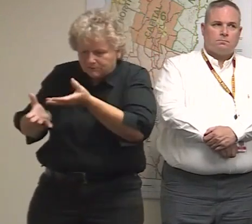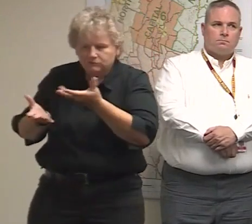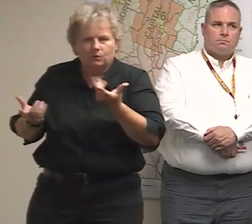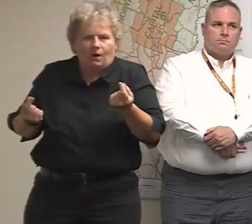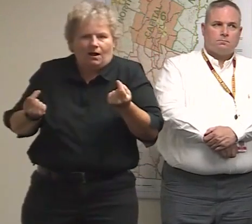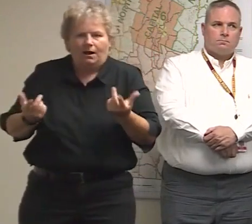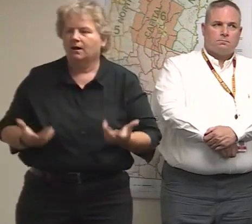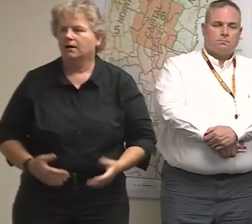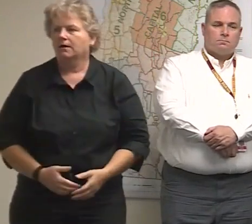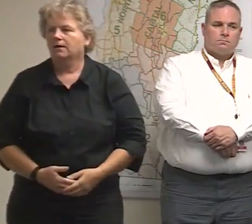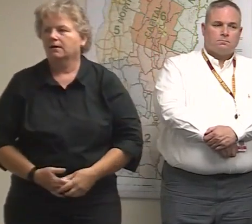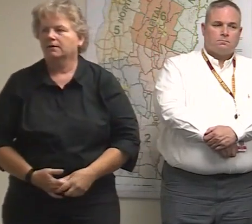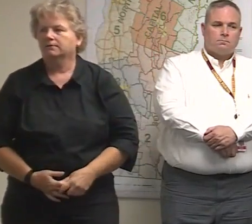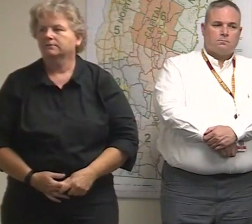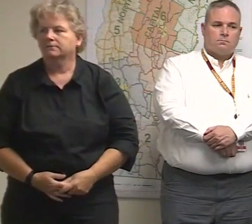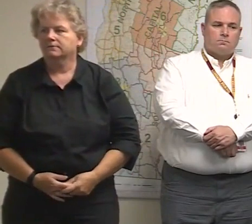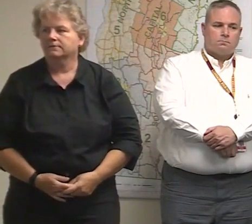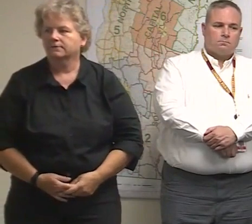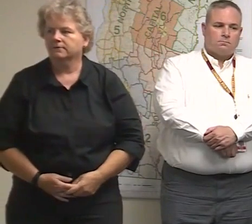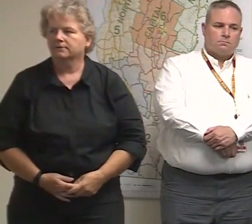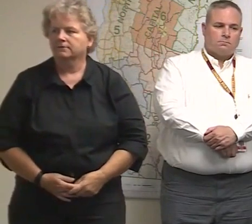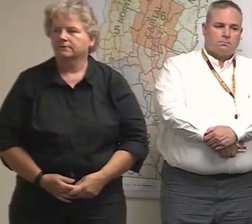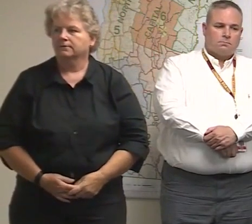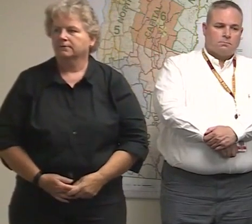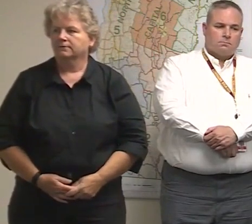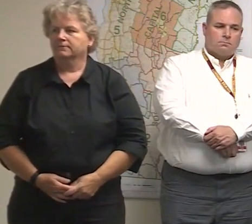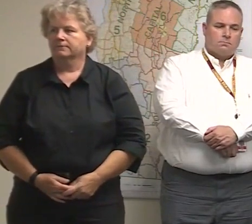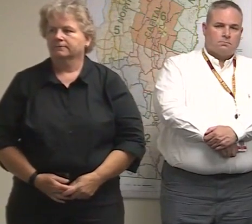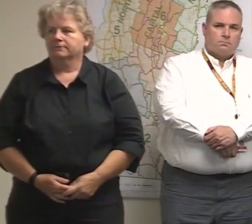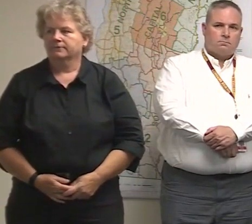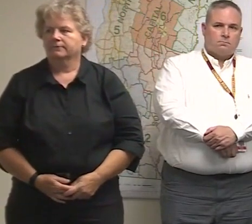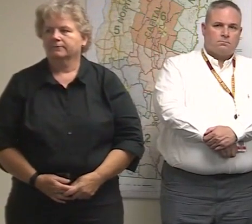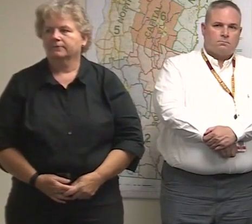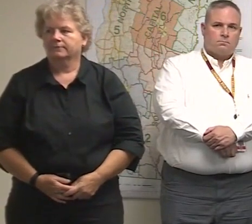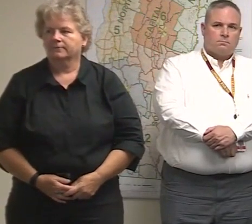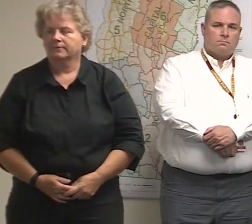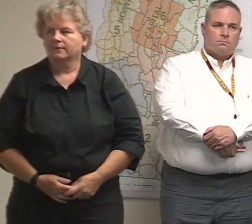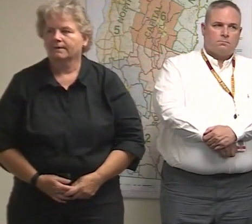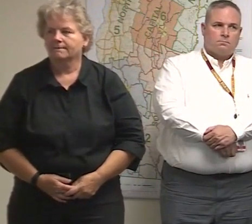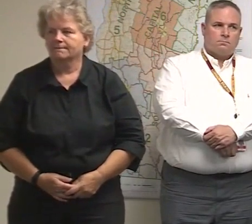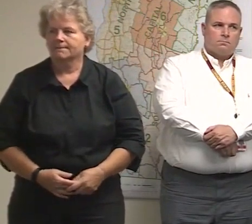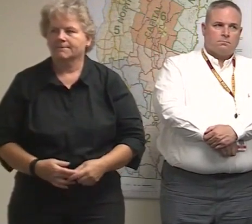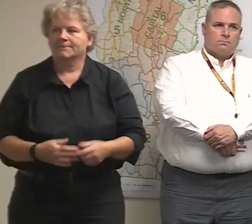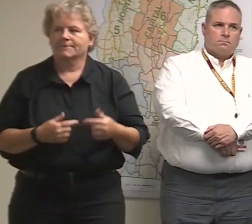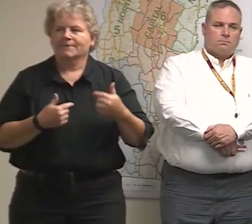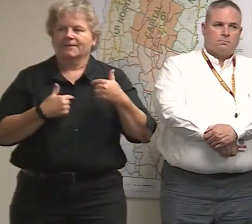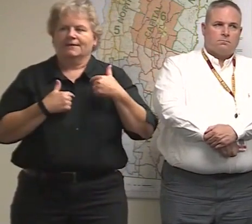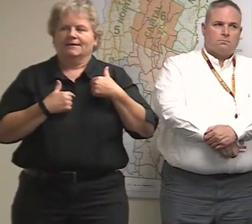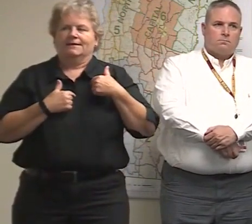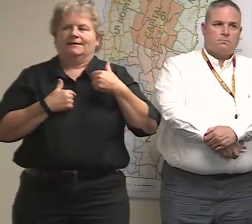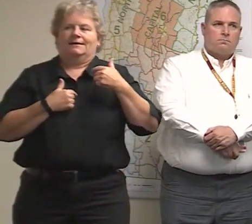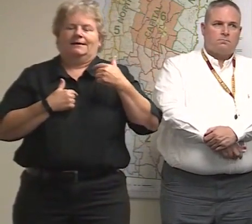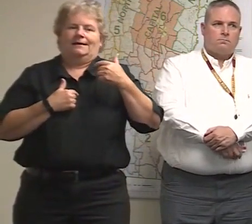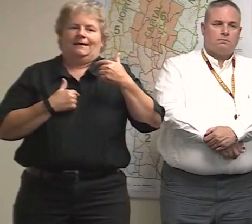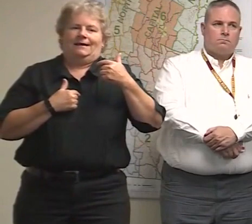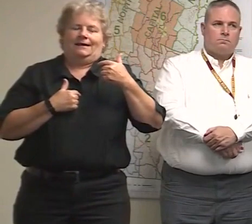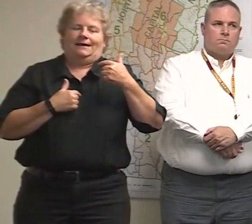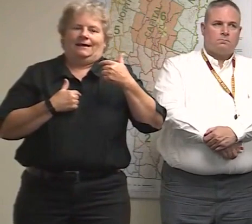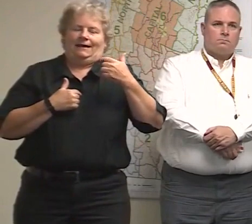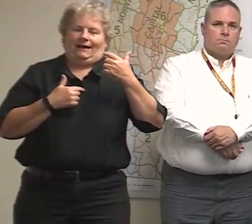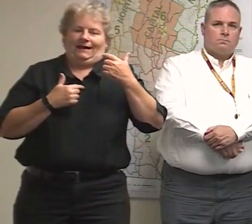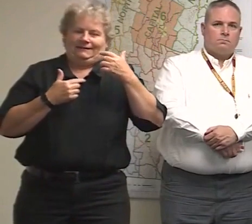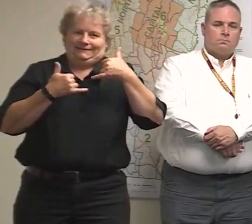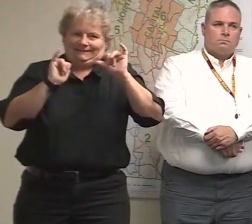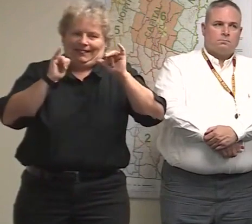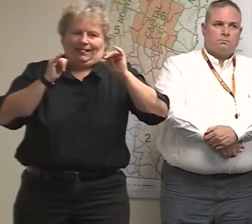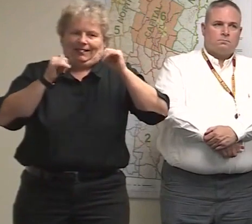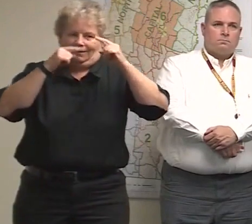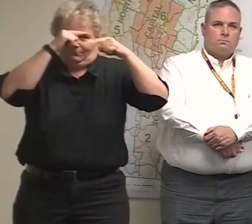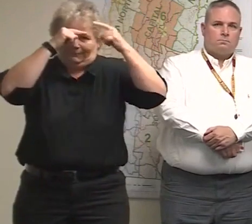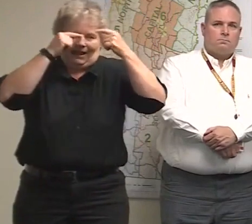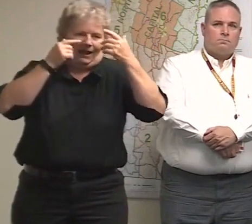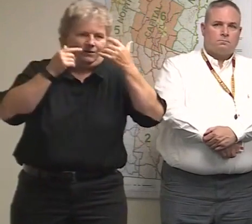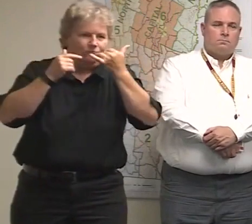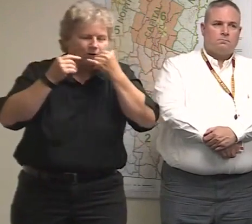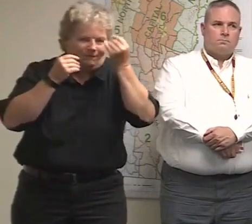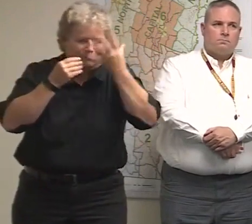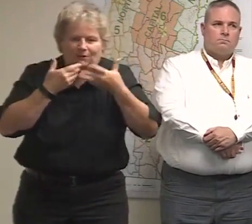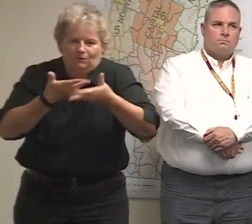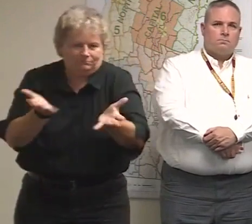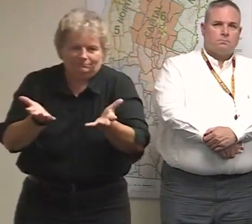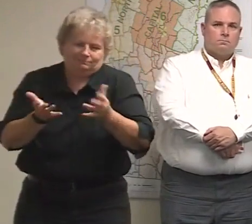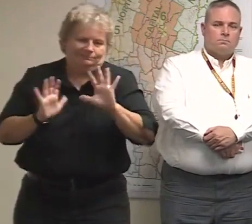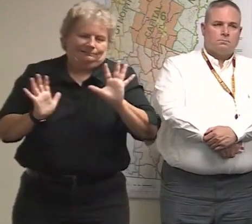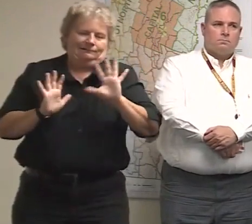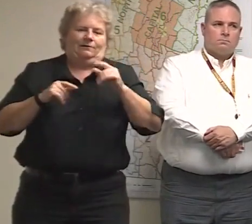YEAH, AGAIN, I DON’T WANT TO GIVE ANY INFORMATION OUT THAT I’M NOT 100% SURE OF, BUT THAT WILL BE COMING SHORTLY, HOPEFULLY ONCE THE AND WE’RE WORKING ON THAT TO MAKE SURE